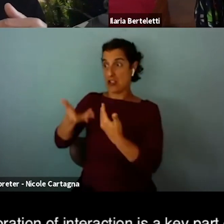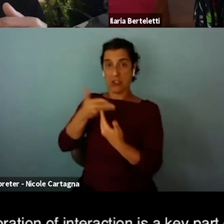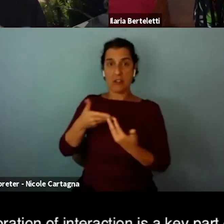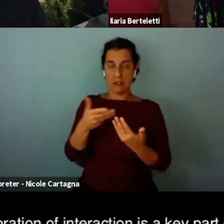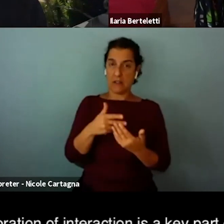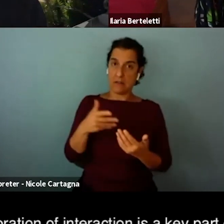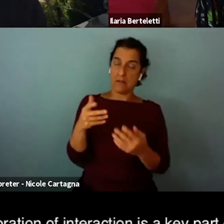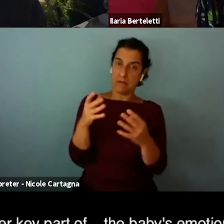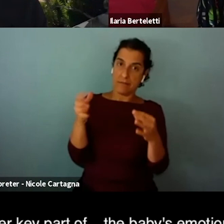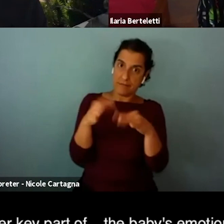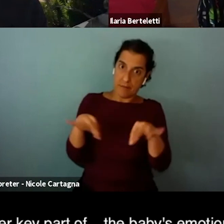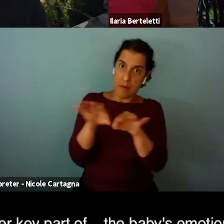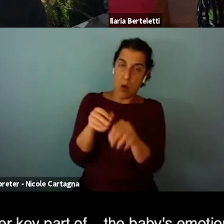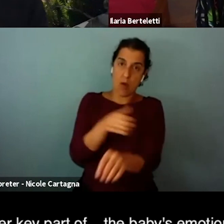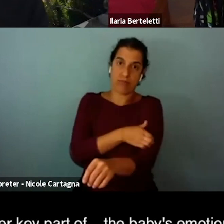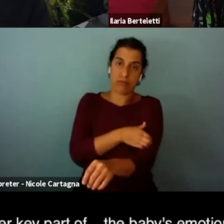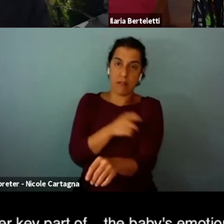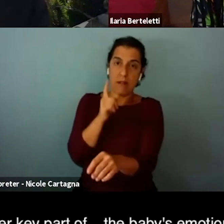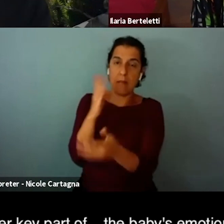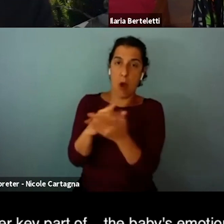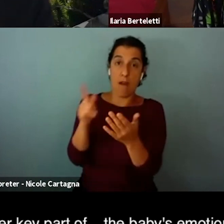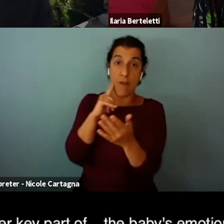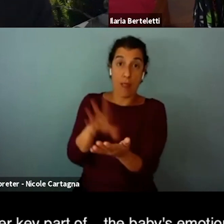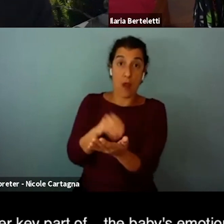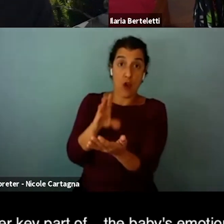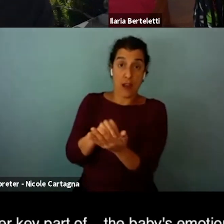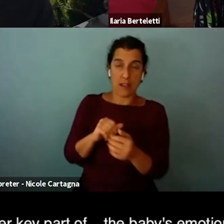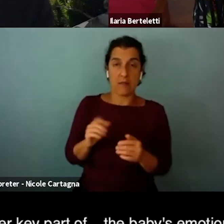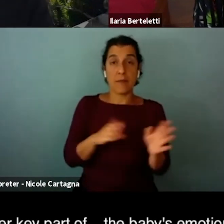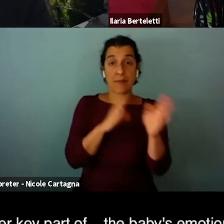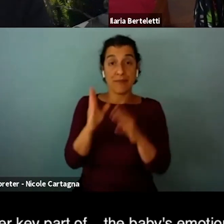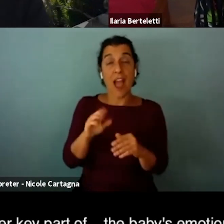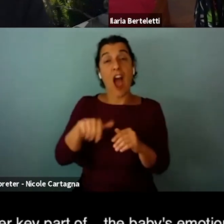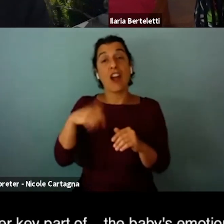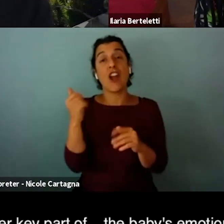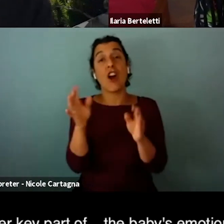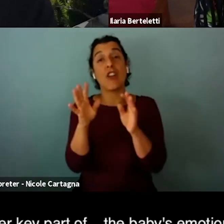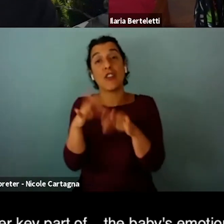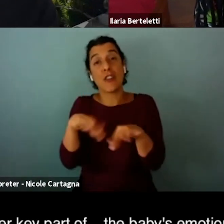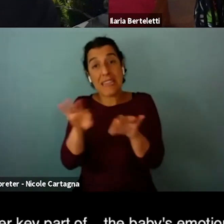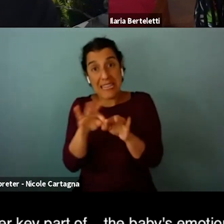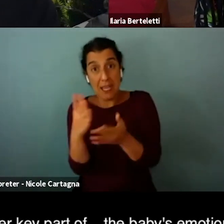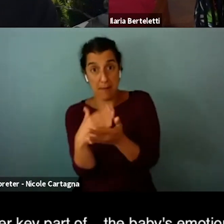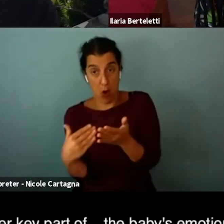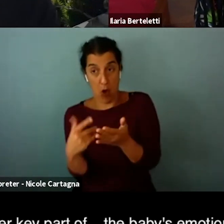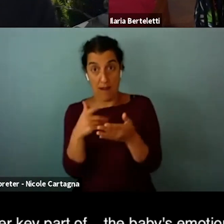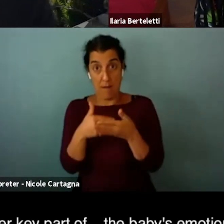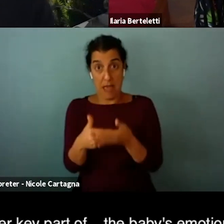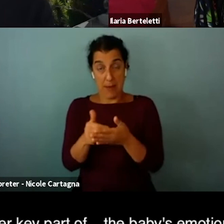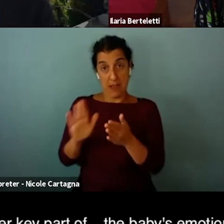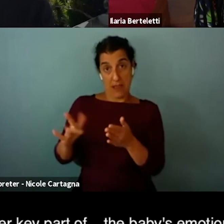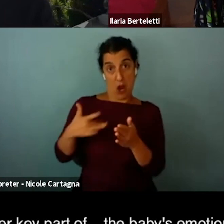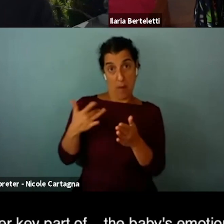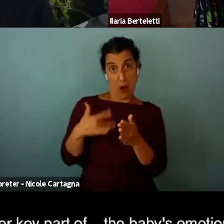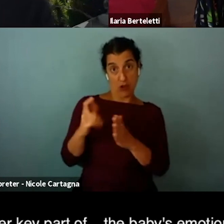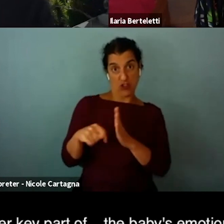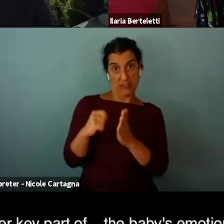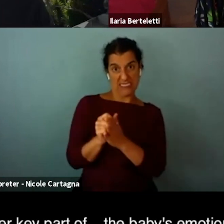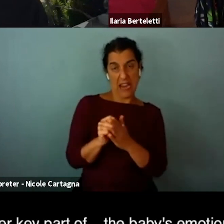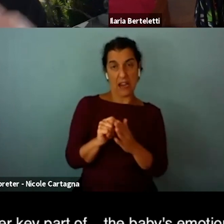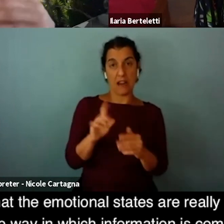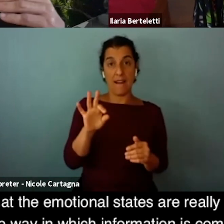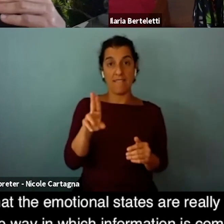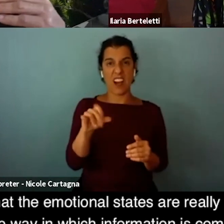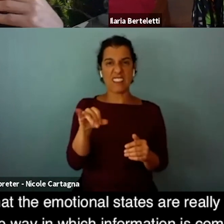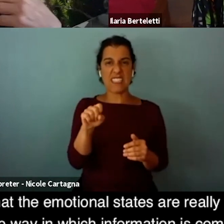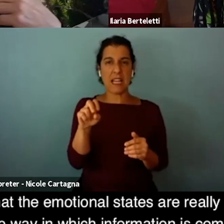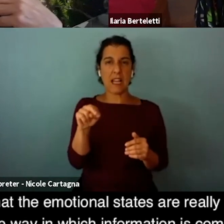now um there's one other key part of the baby's emotional state and fussiness so the